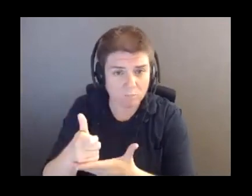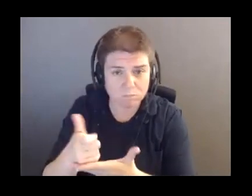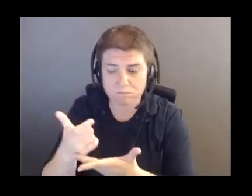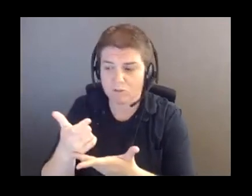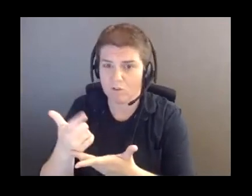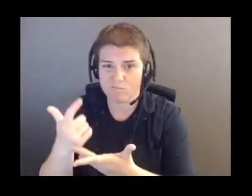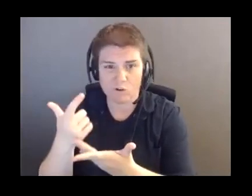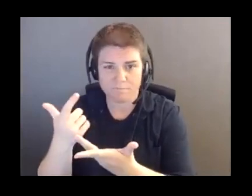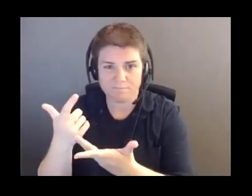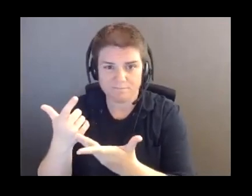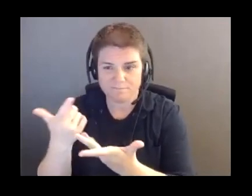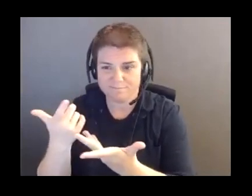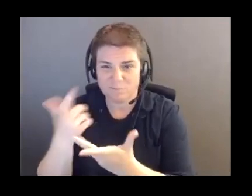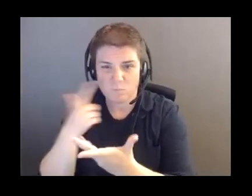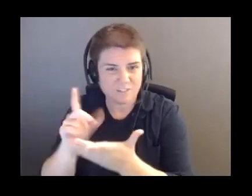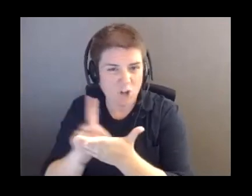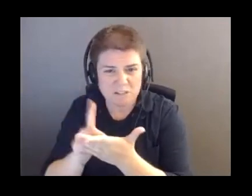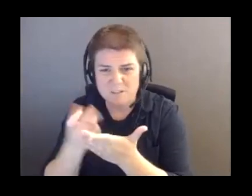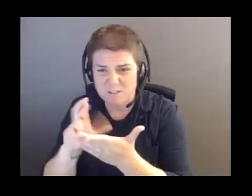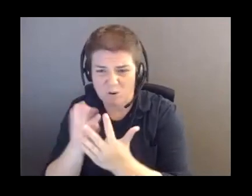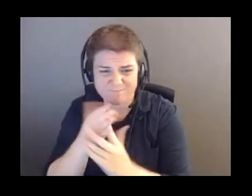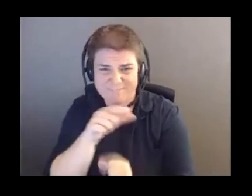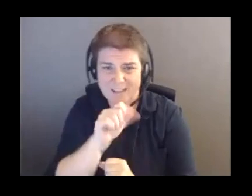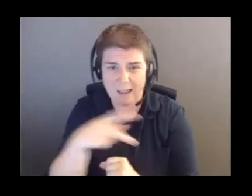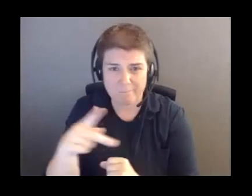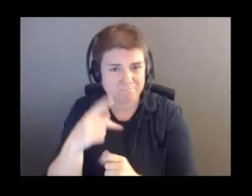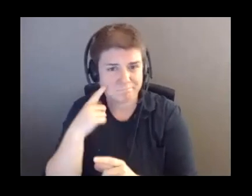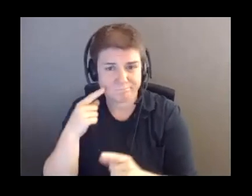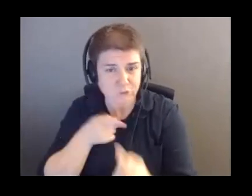having trouble navigating our granting interface, please reach out and I'm more than happy to